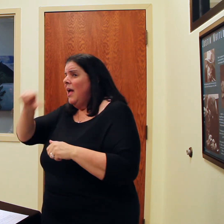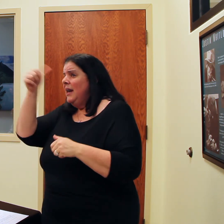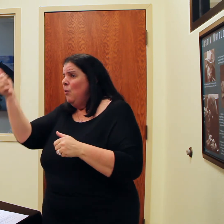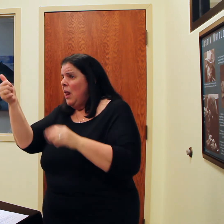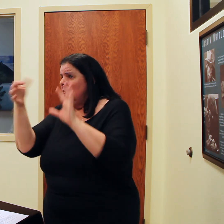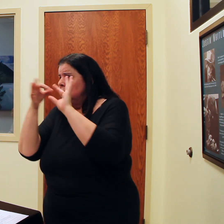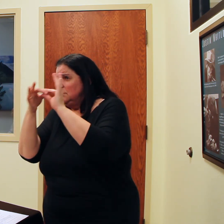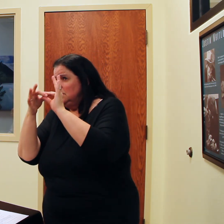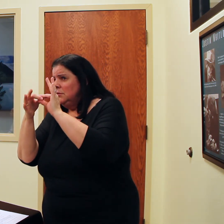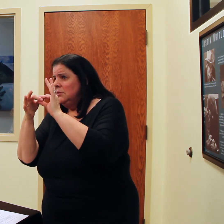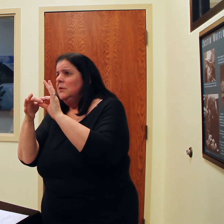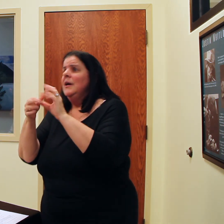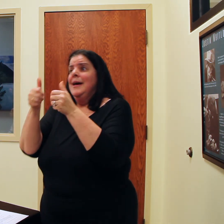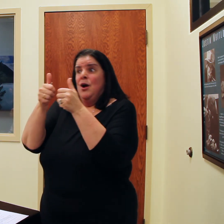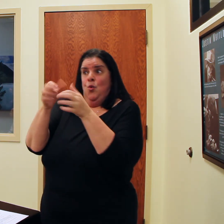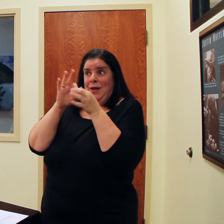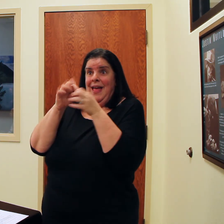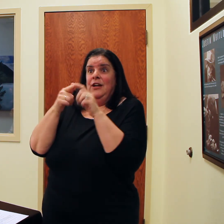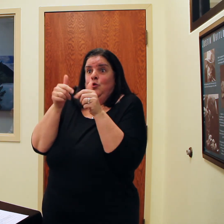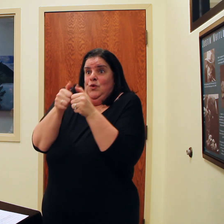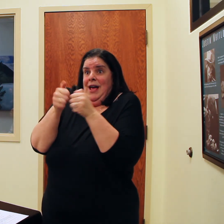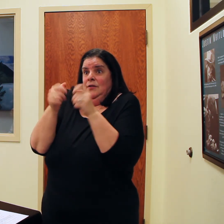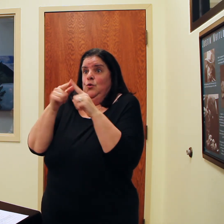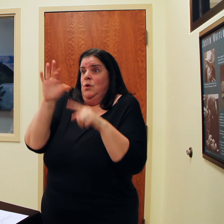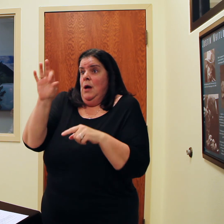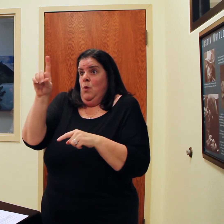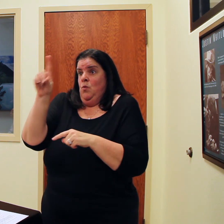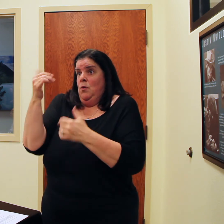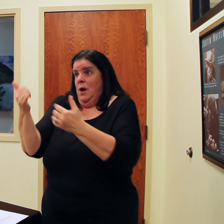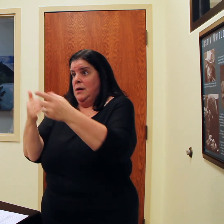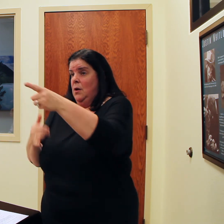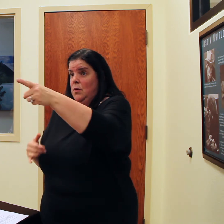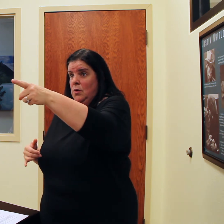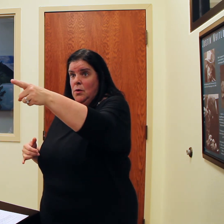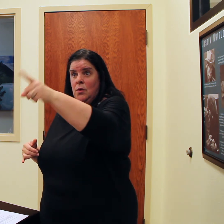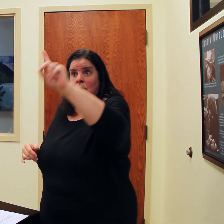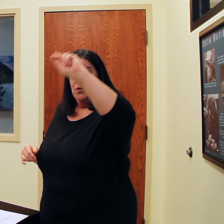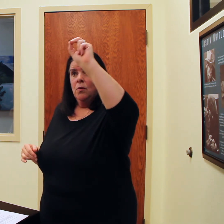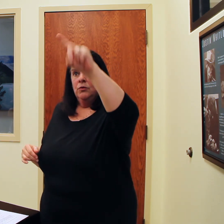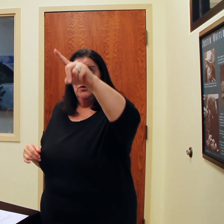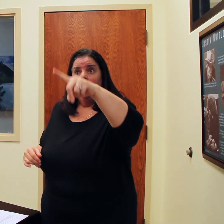as it addresses to text to 911 as of right now? Did you have a question?